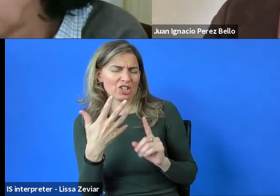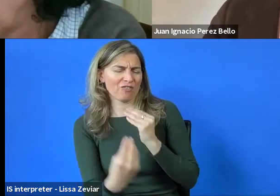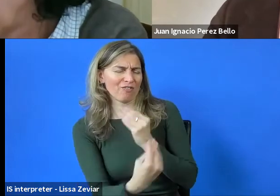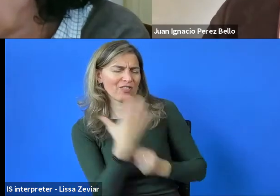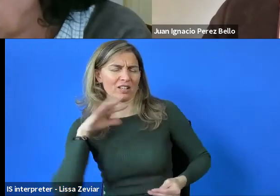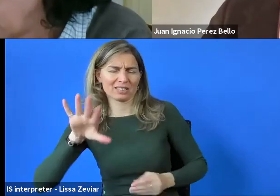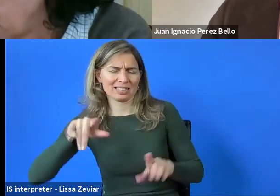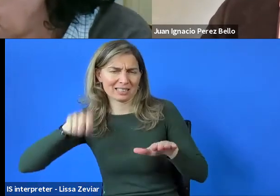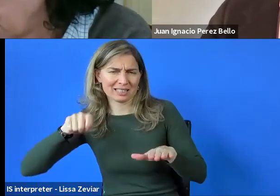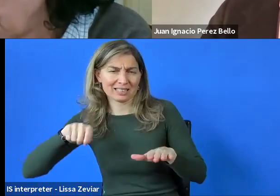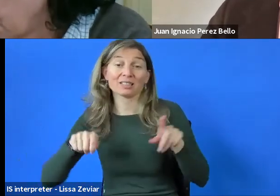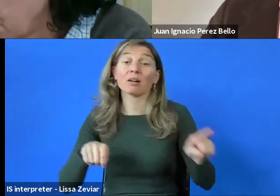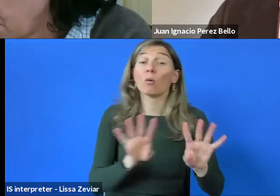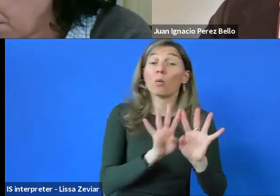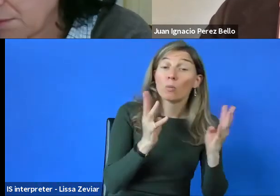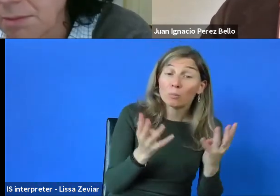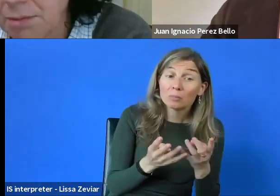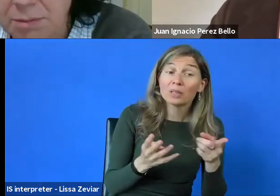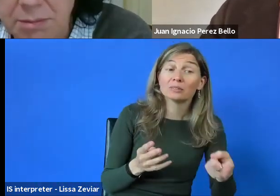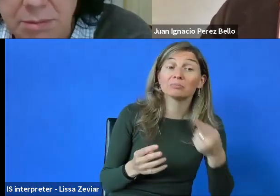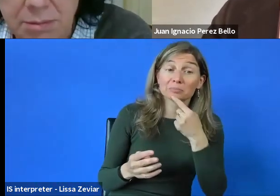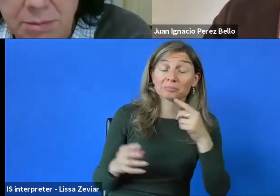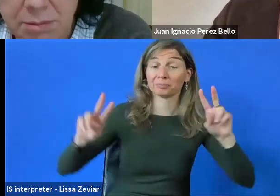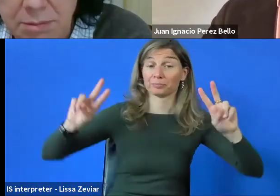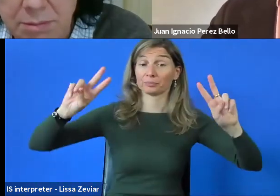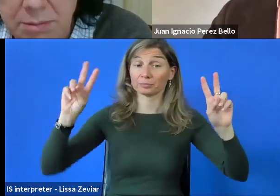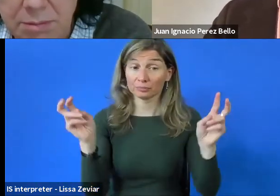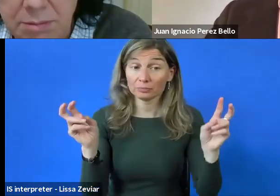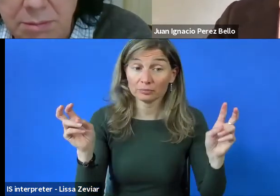The committee said that at some point: "the author has not provided